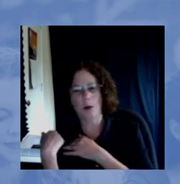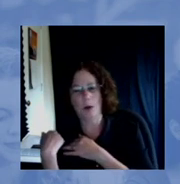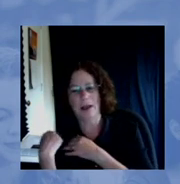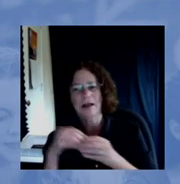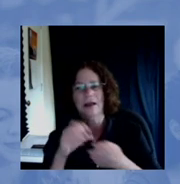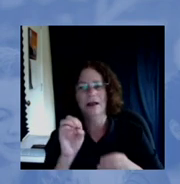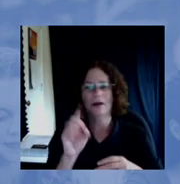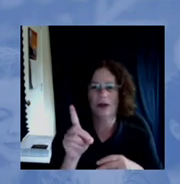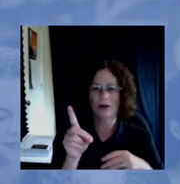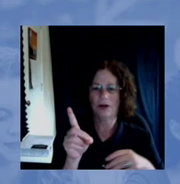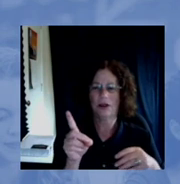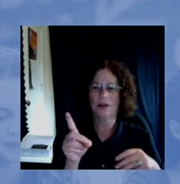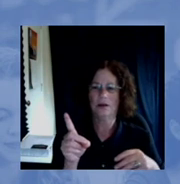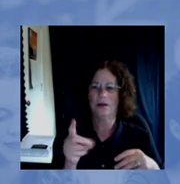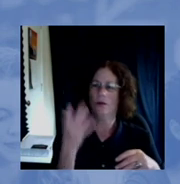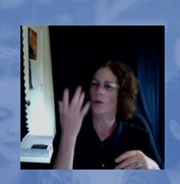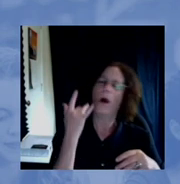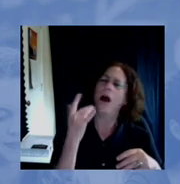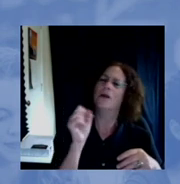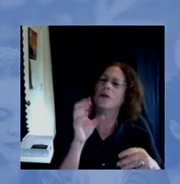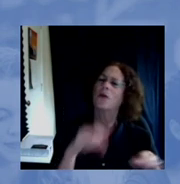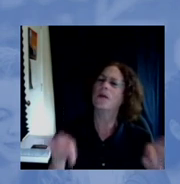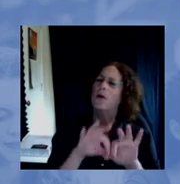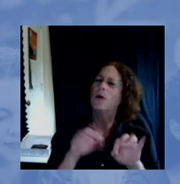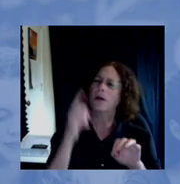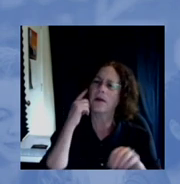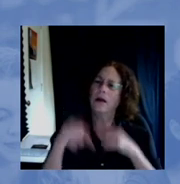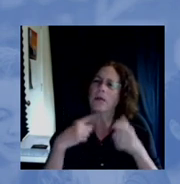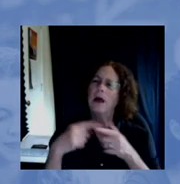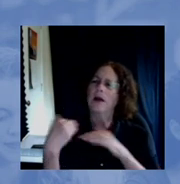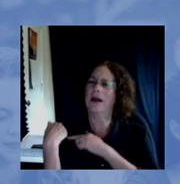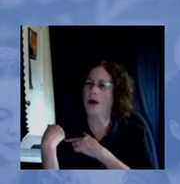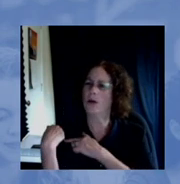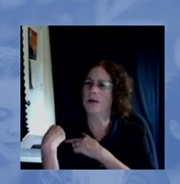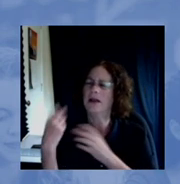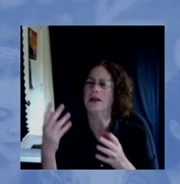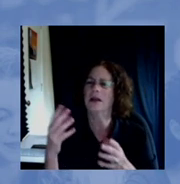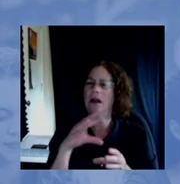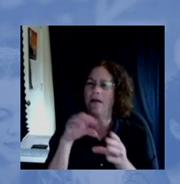WHY IS IT SO IMPORTANT THAT WE THINK ABOUT ACCOUNTABILITY INVOLVING ALL OF THESE STAKEHOLDERS?